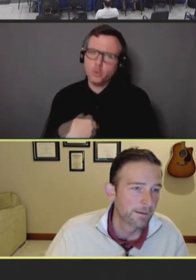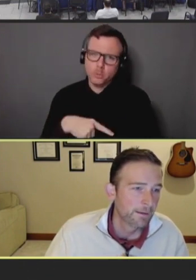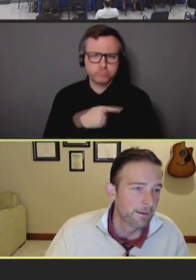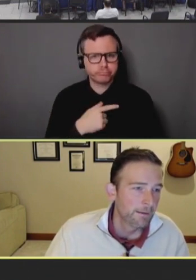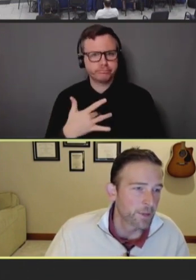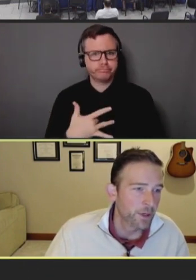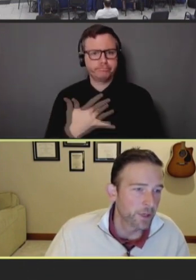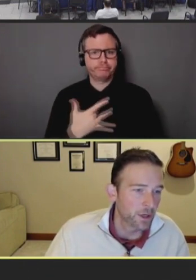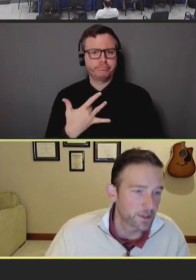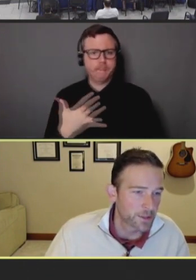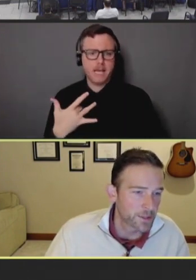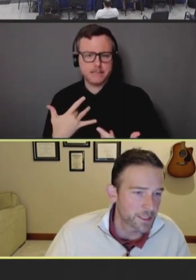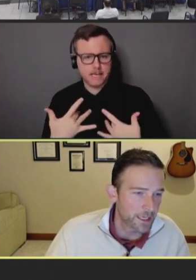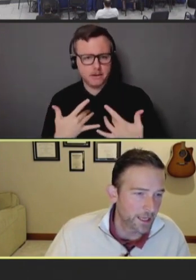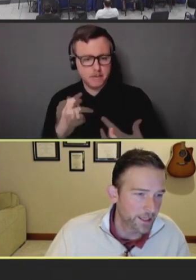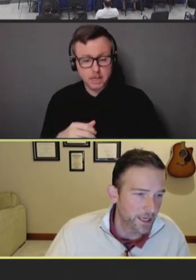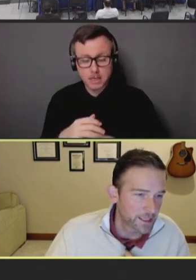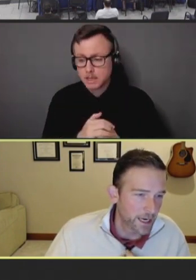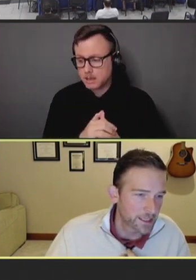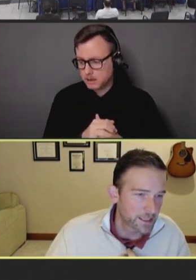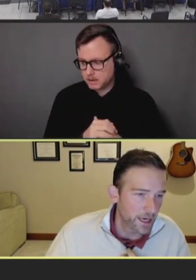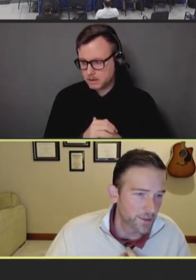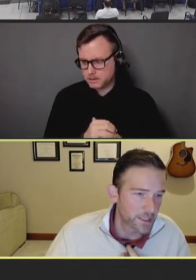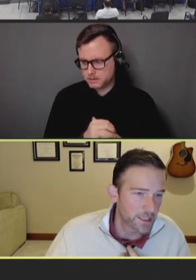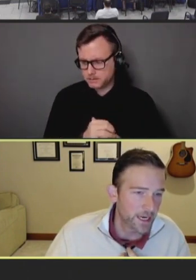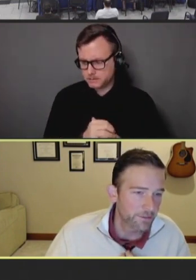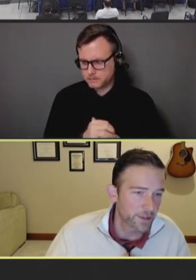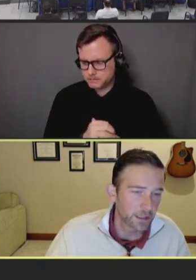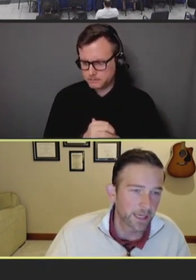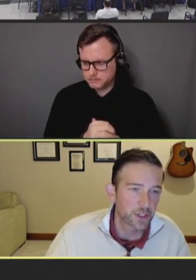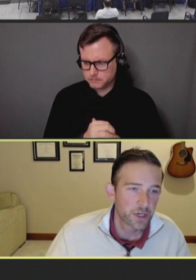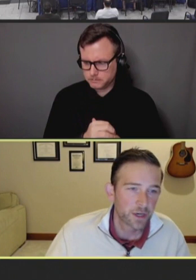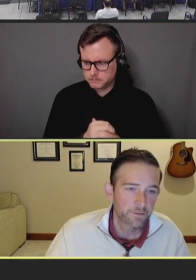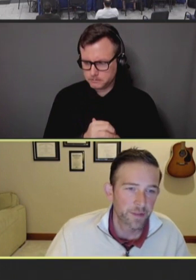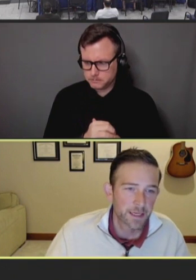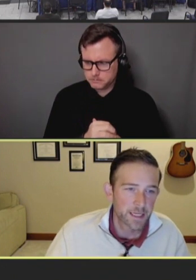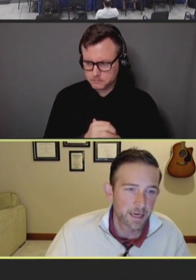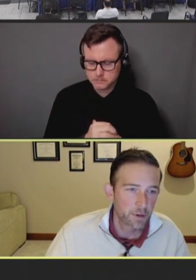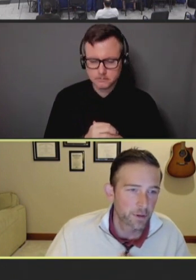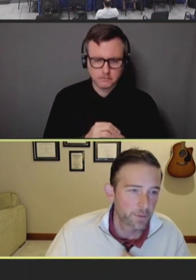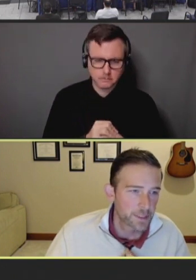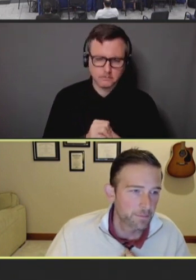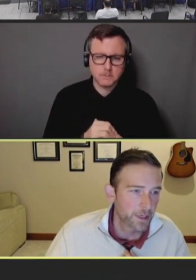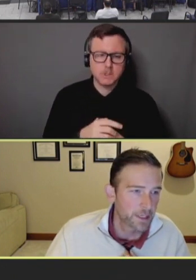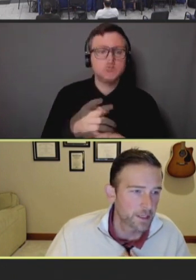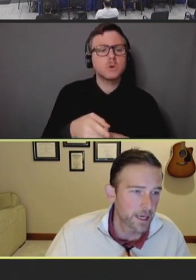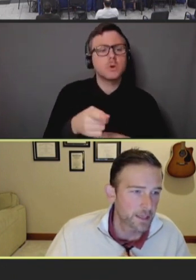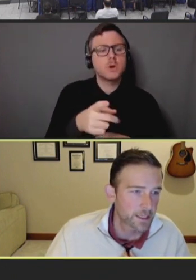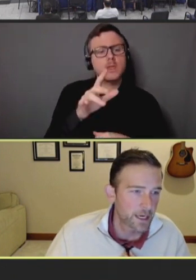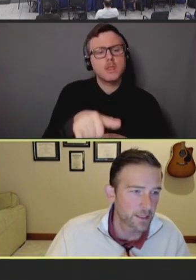And you can also see the X-axis now is the day of collection of that sample that was submitted to the assay.